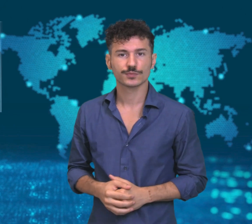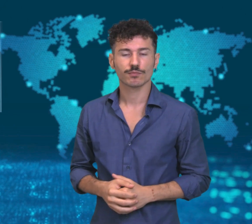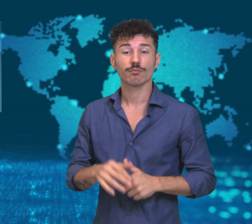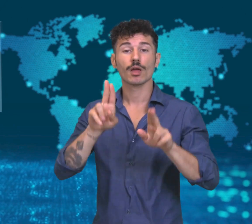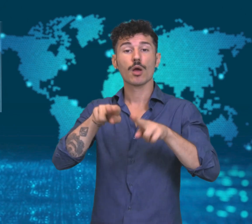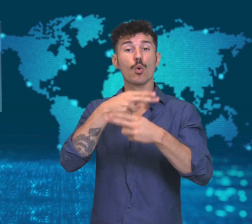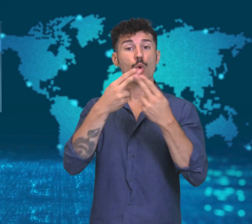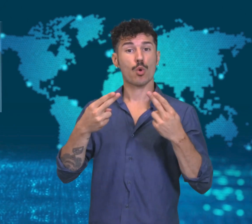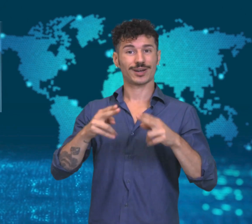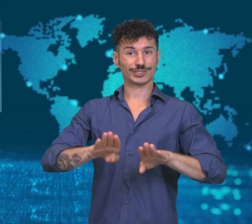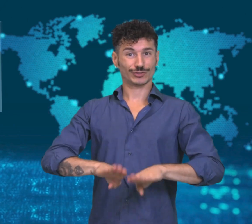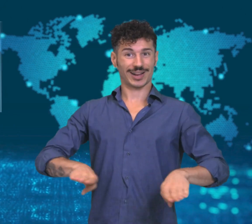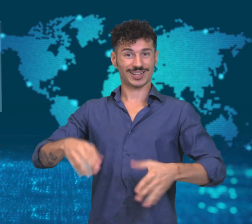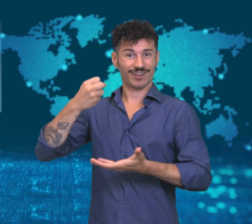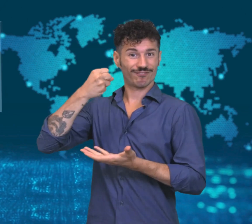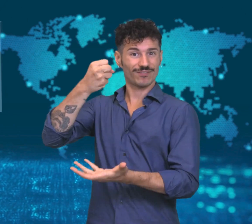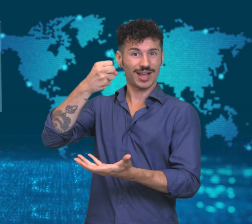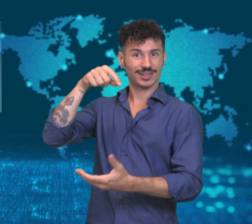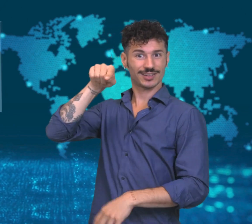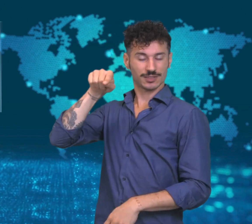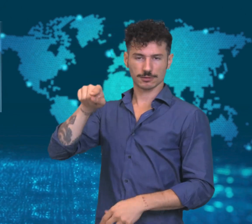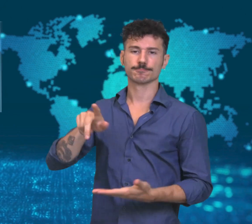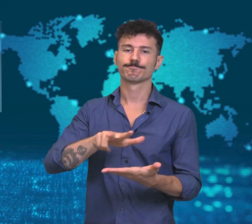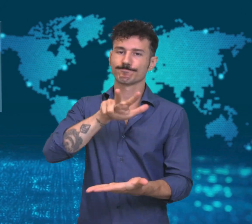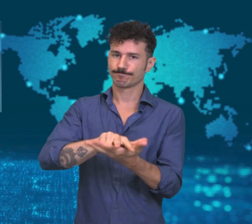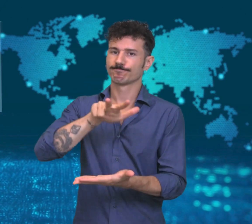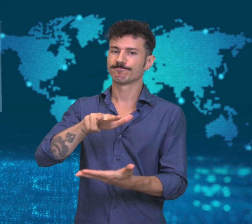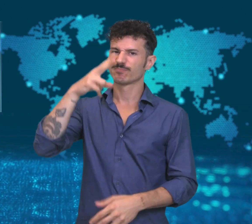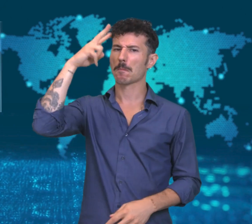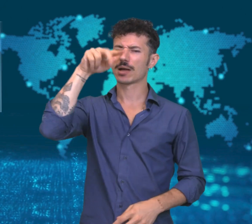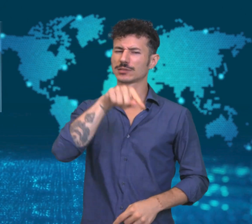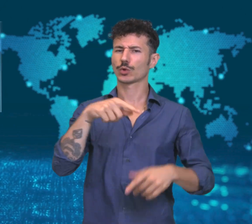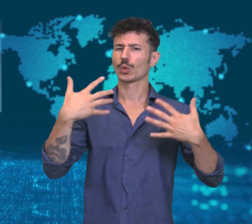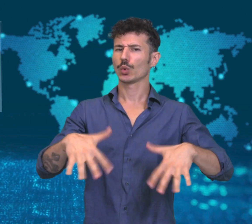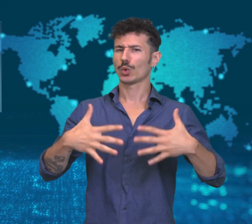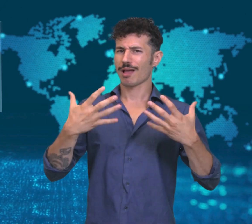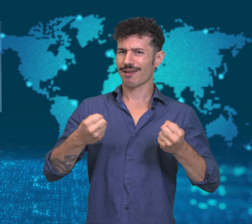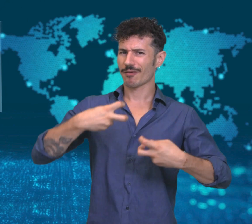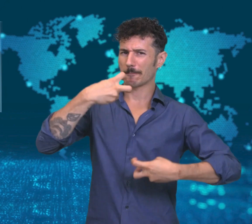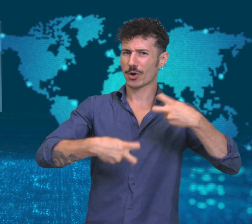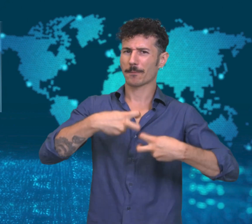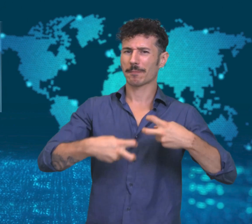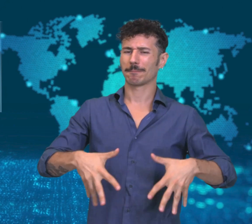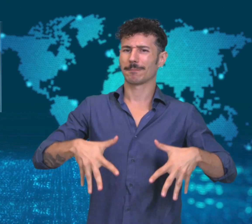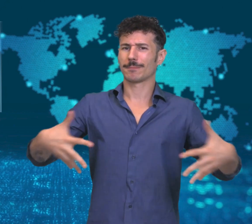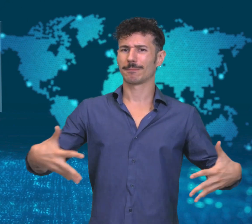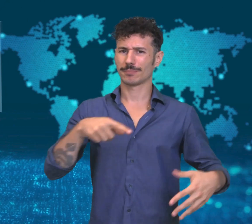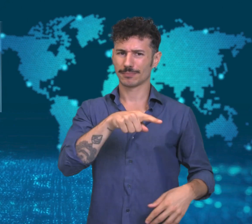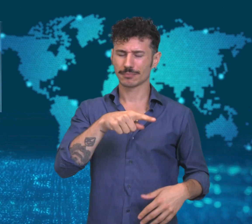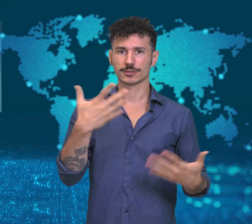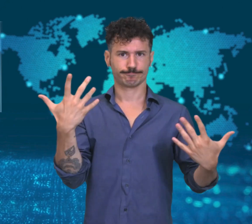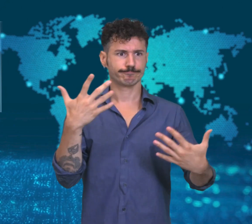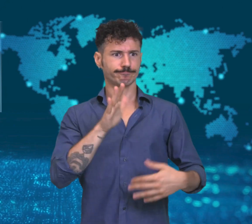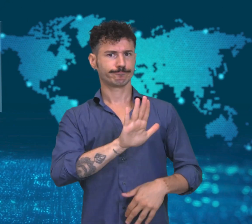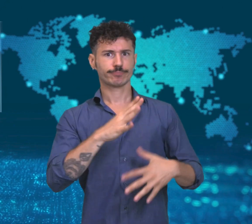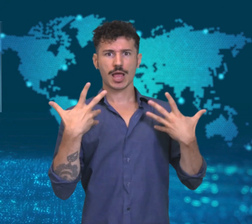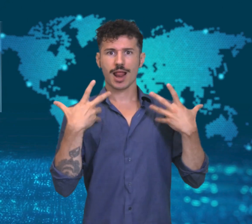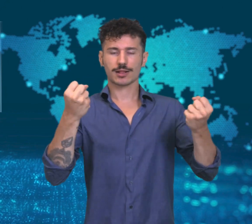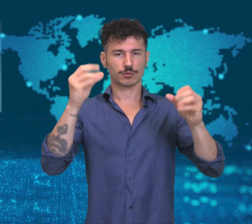Recent estimates suggest that 75% of Mexico’s population is obese,